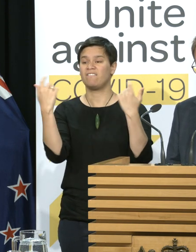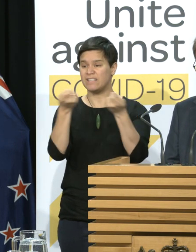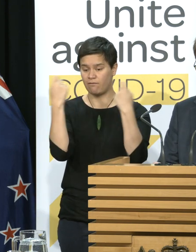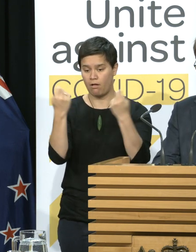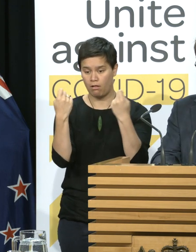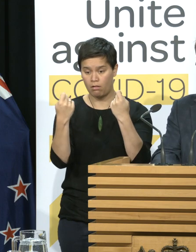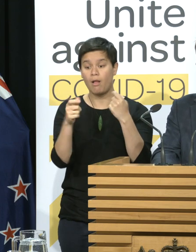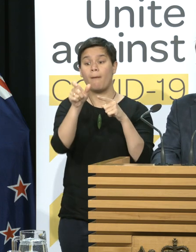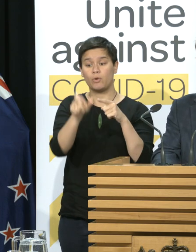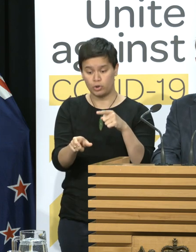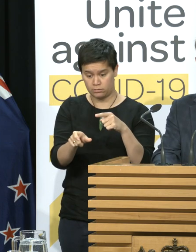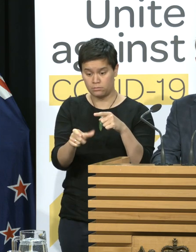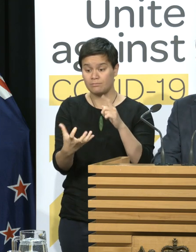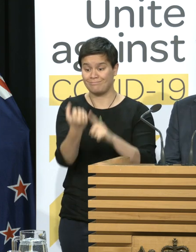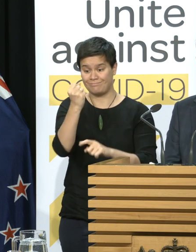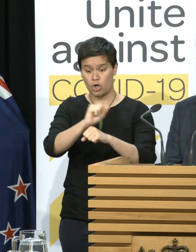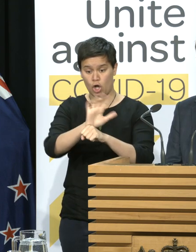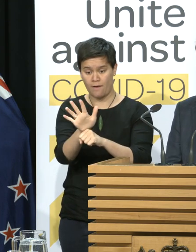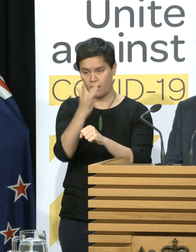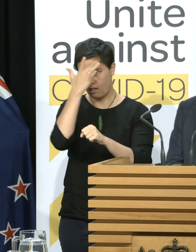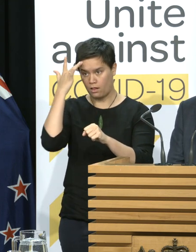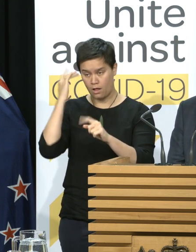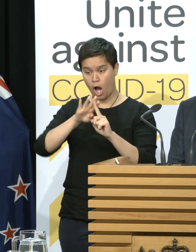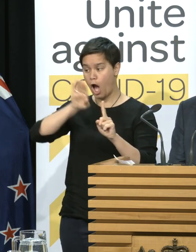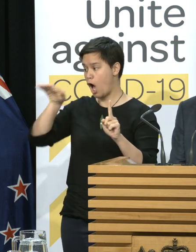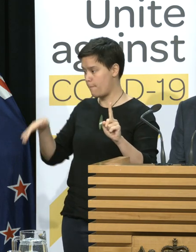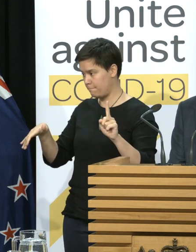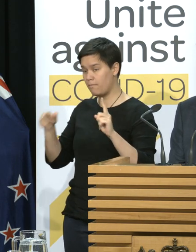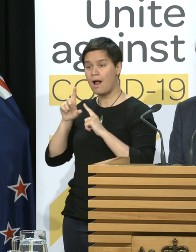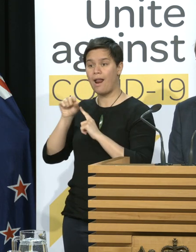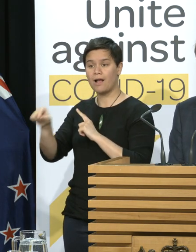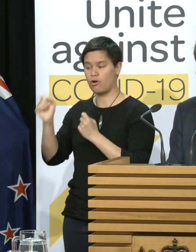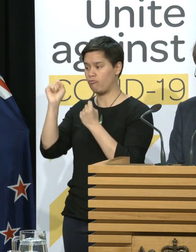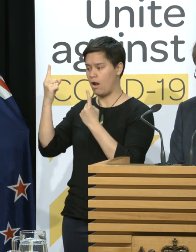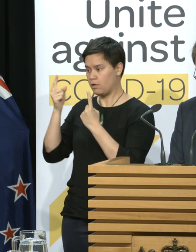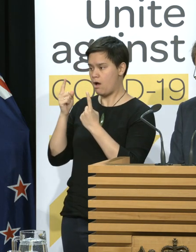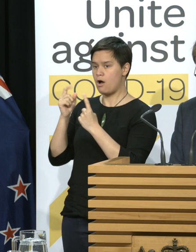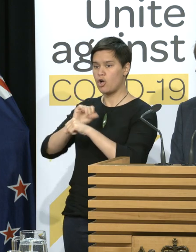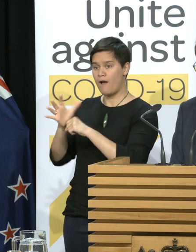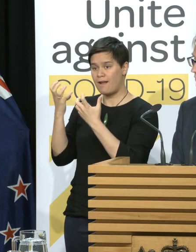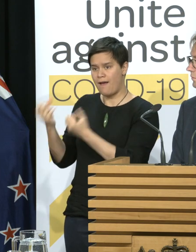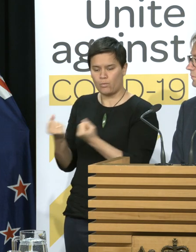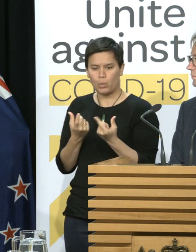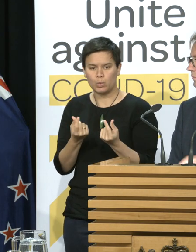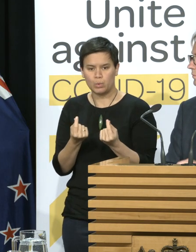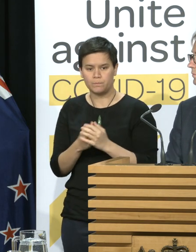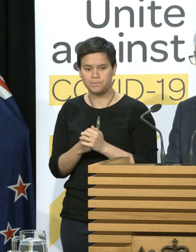So will they be given a certain amount of time to do that? Look, it would depend on the circumstances. I think, my main message here is if should anything happen,